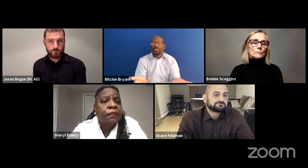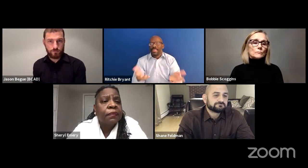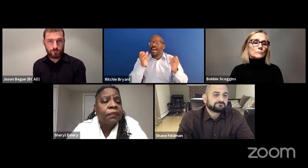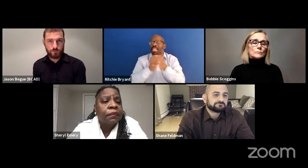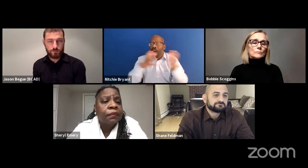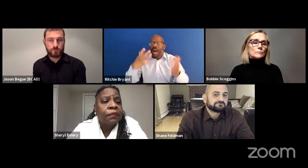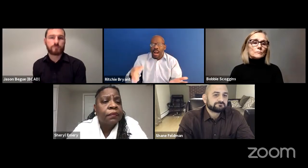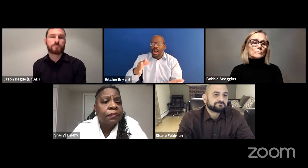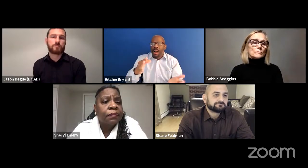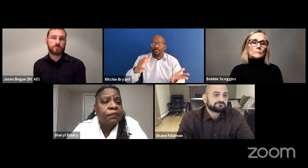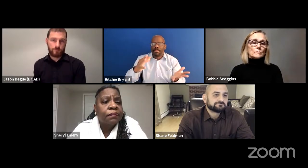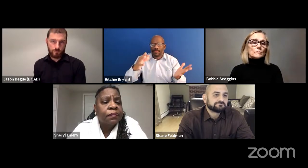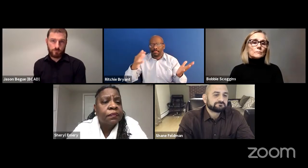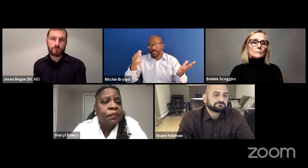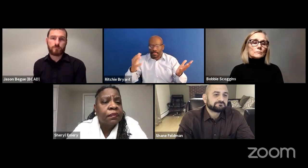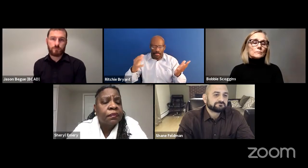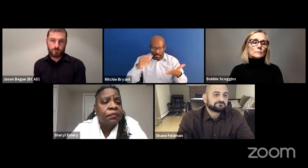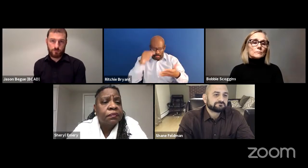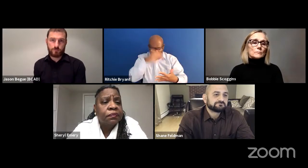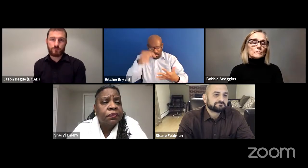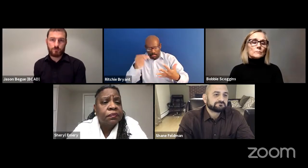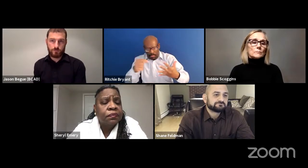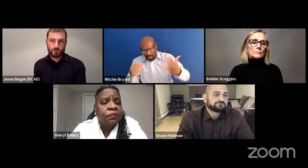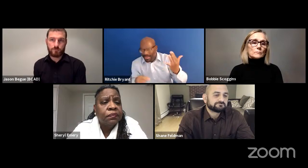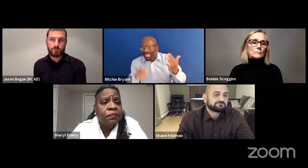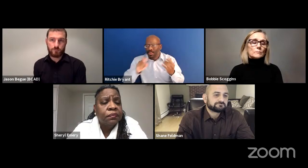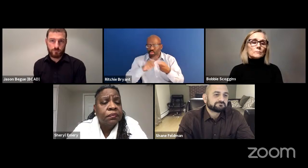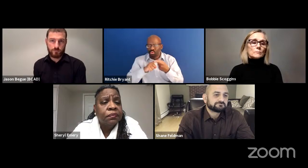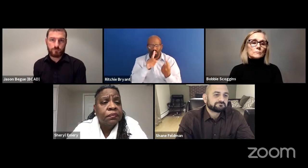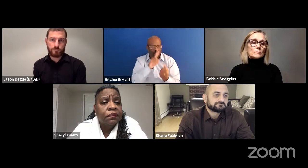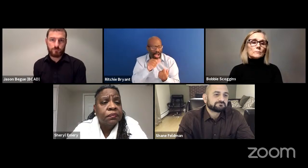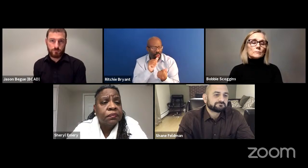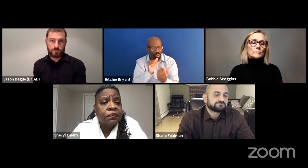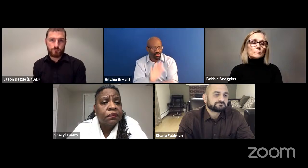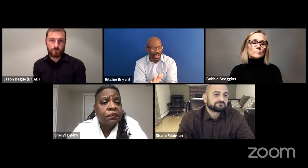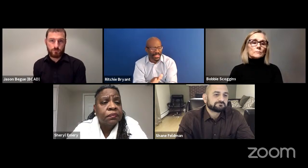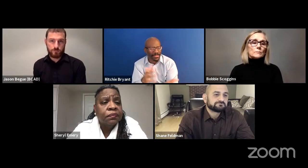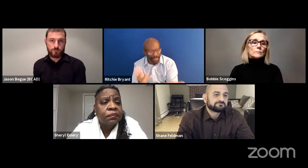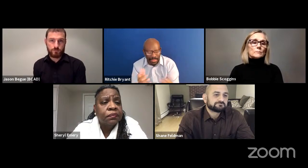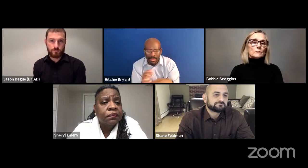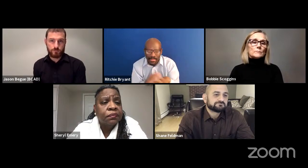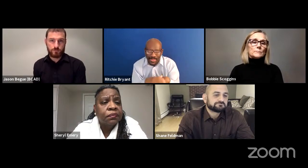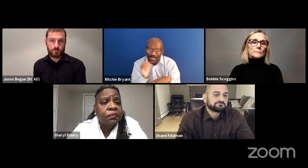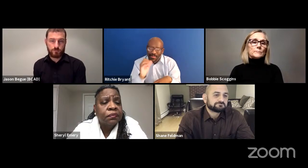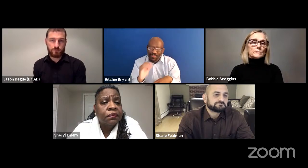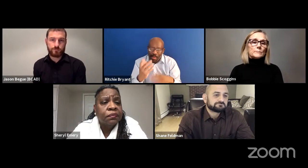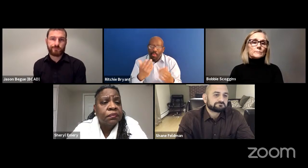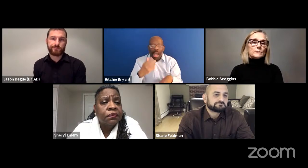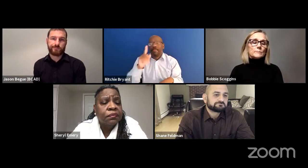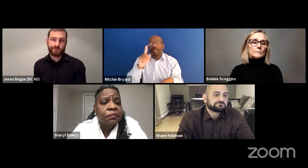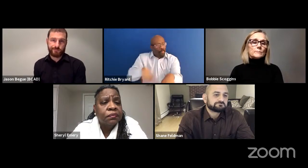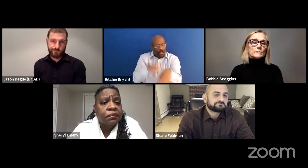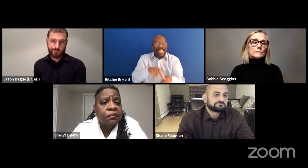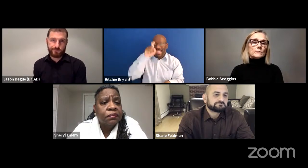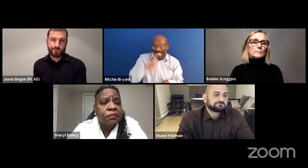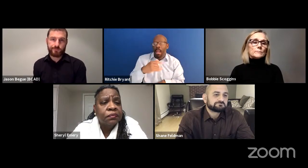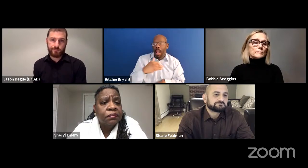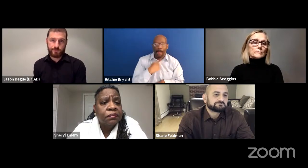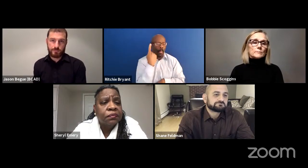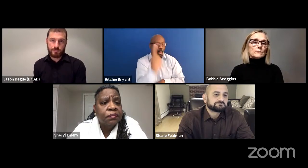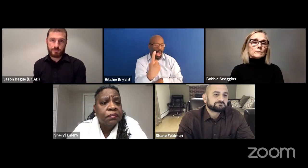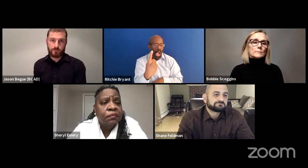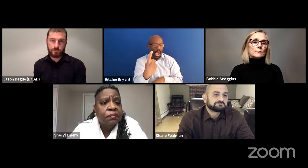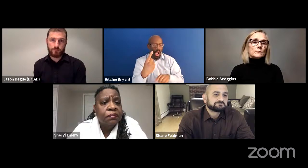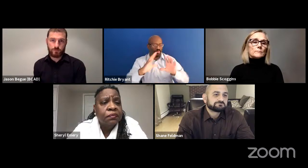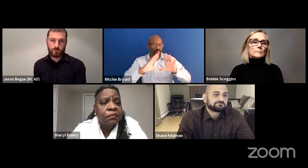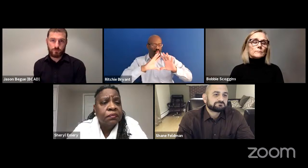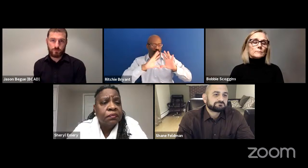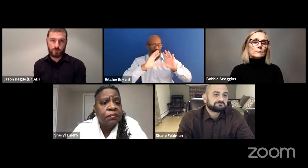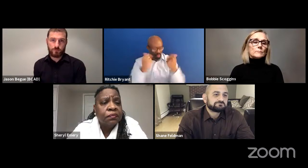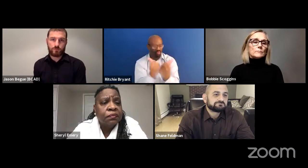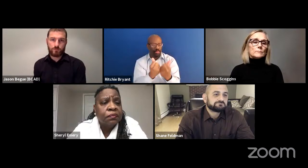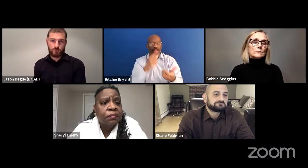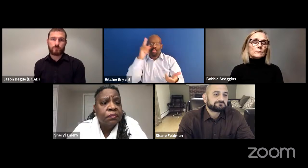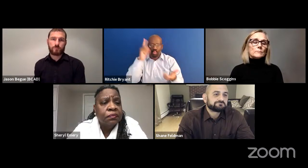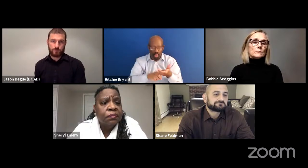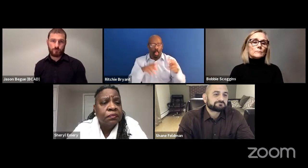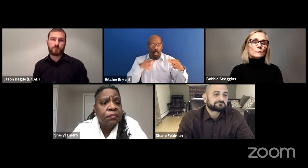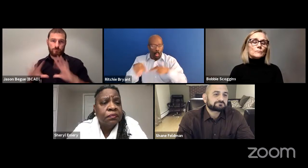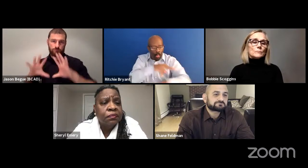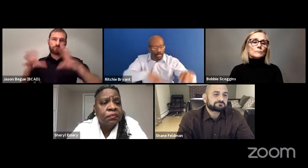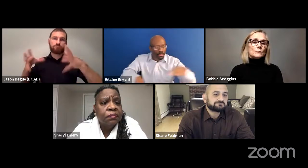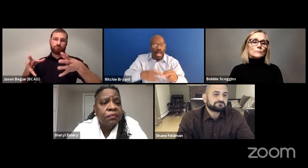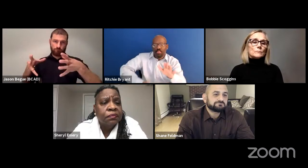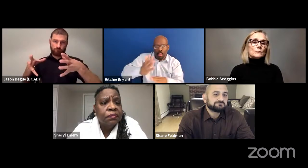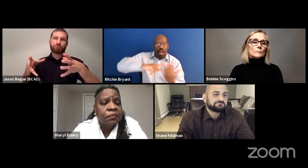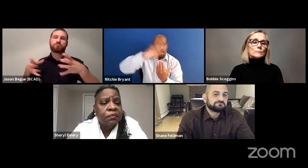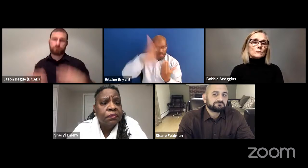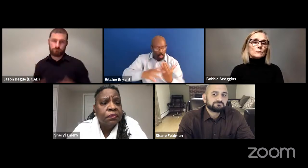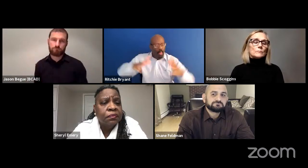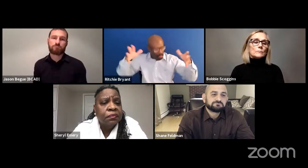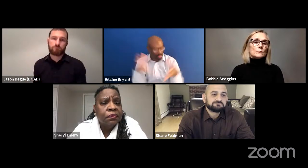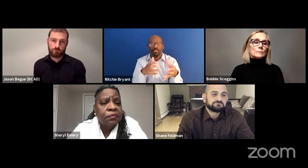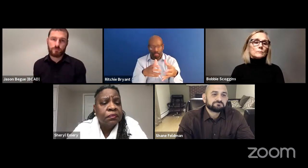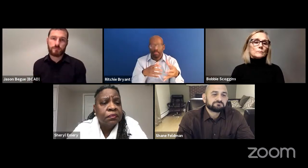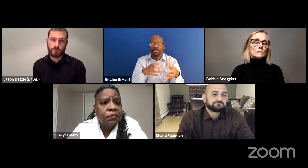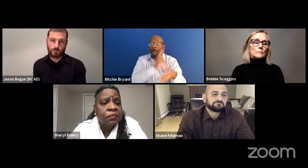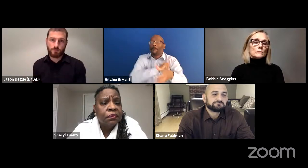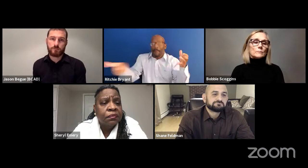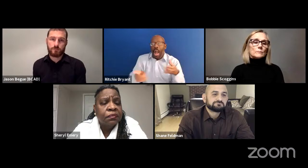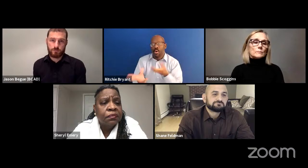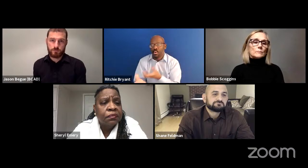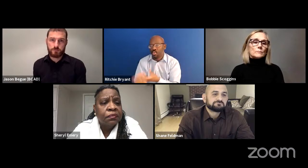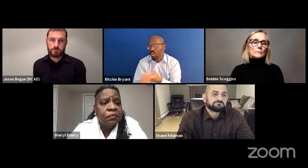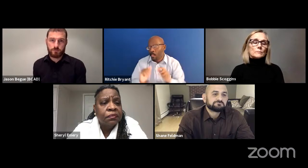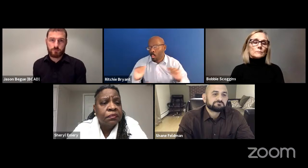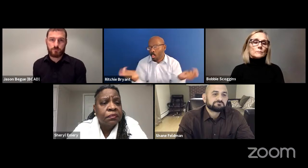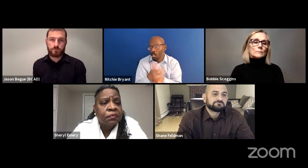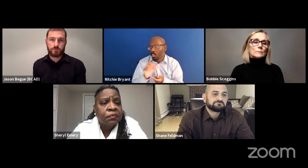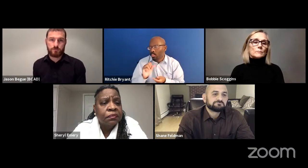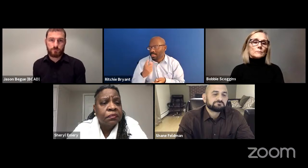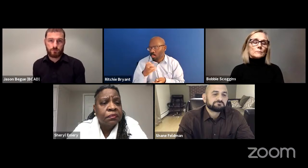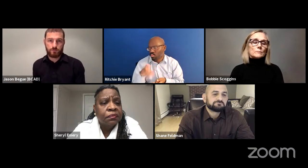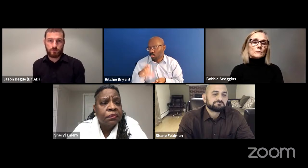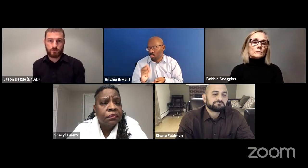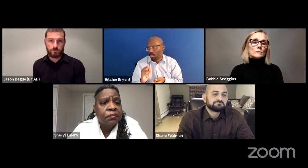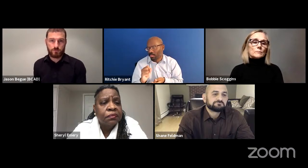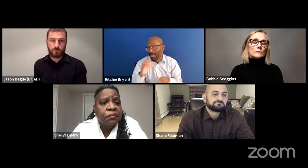it? Should there be mediation or a right to action. It should be one agency to govern